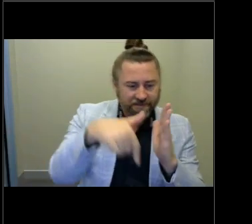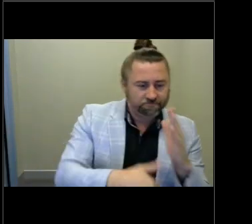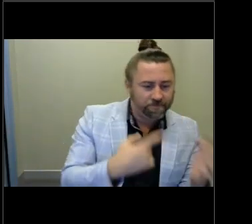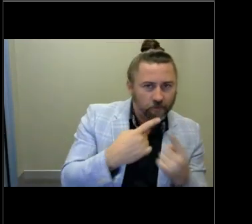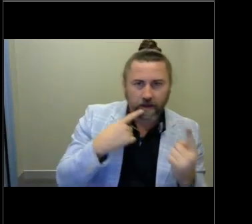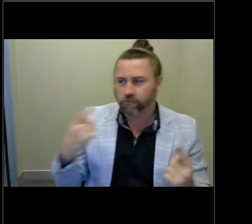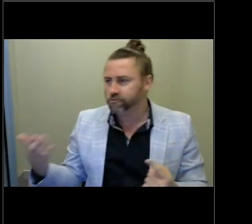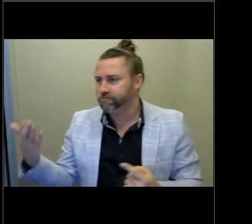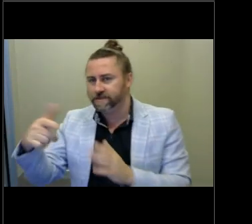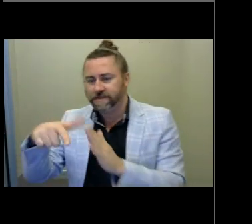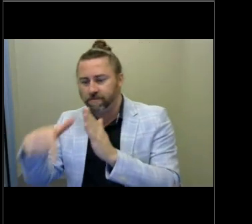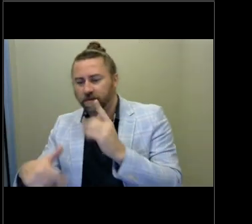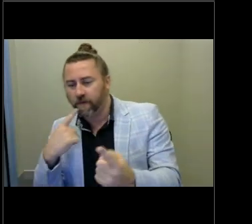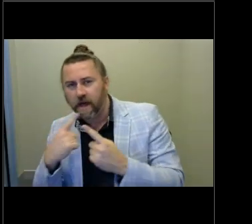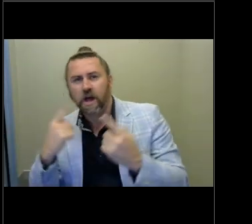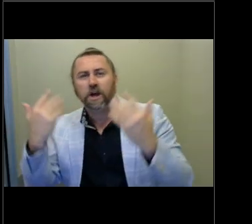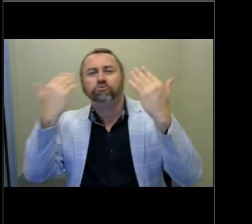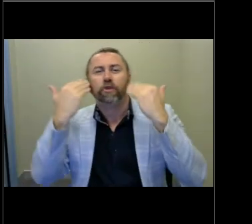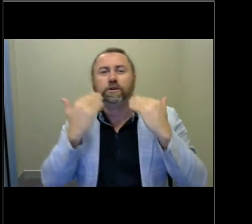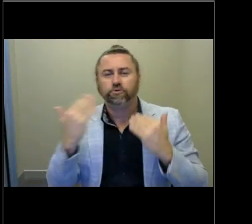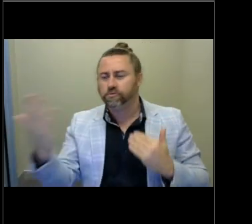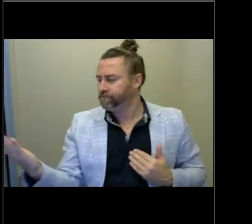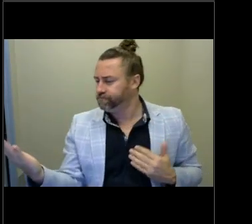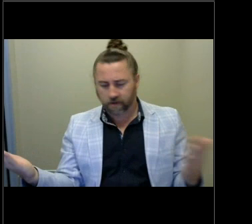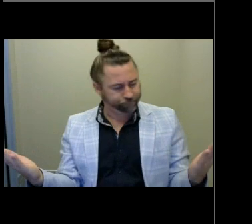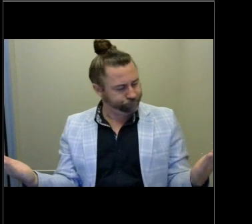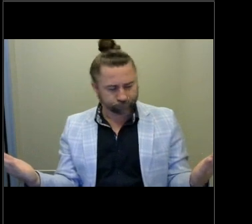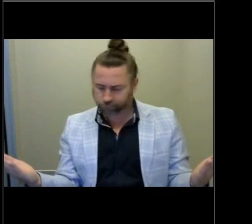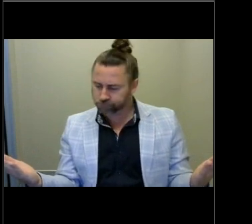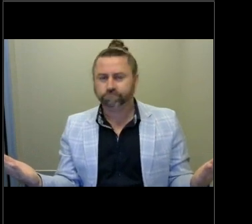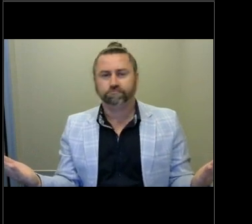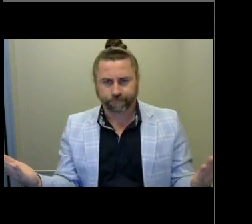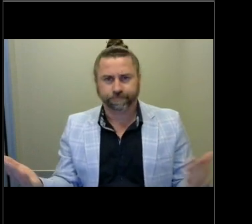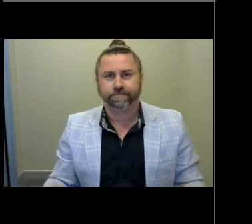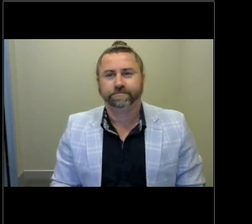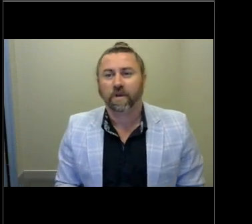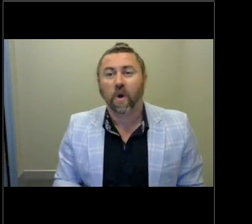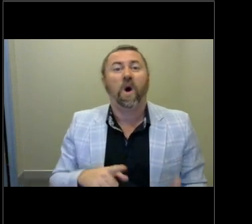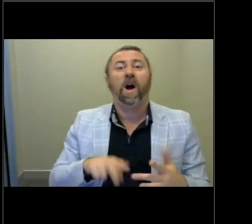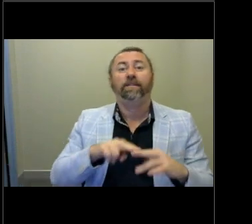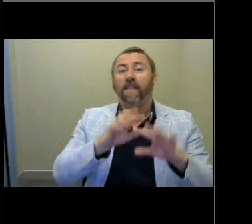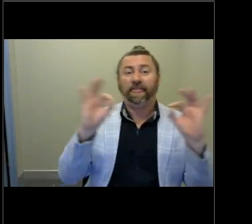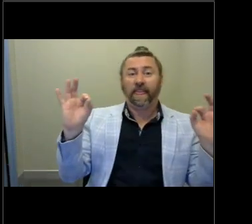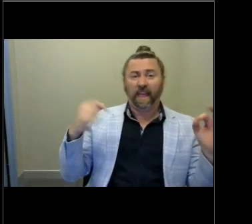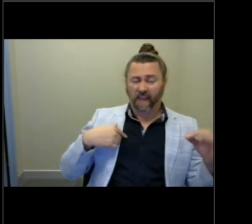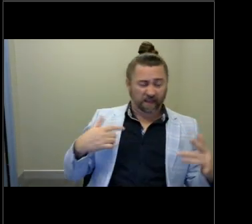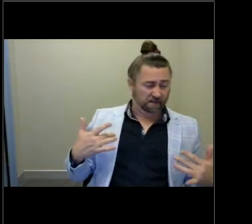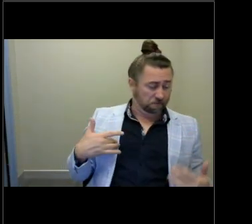to make a decision. Thanks, Daisy. Or they can do nothing.